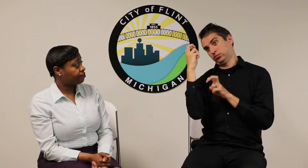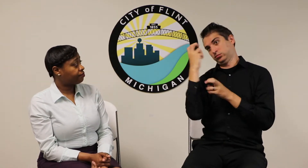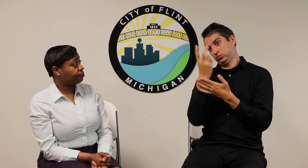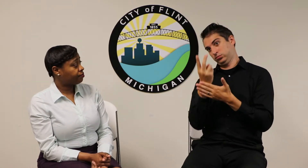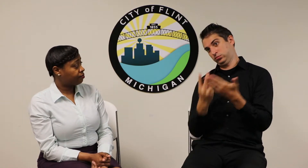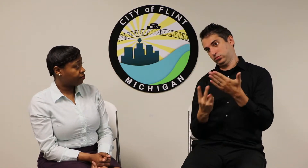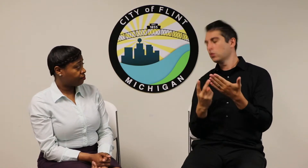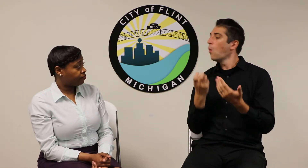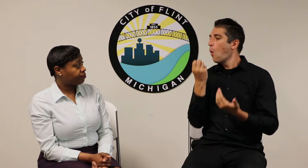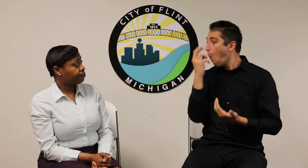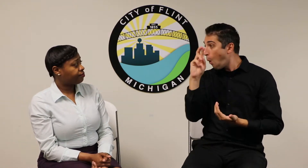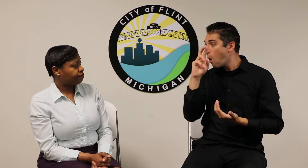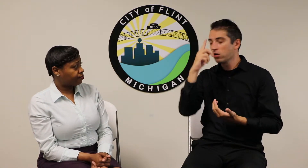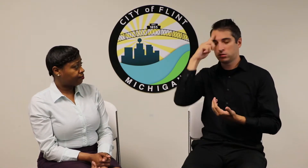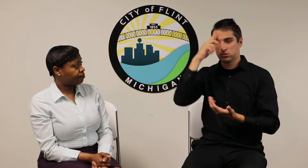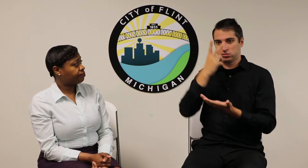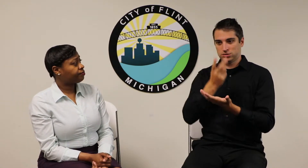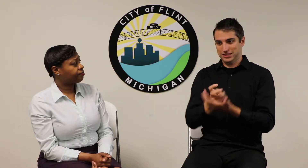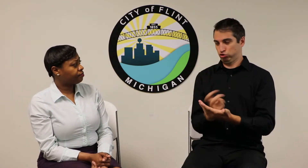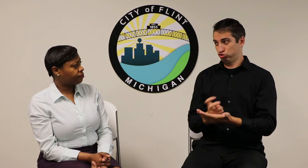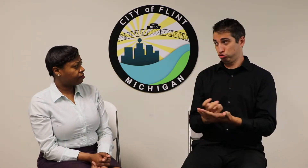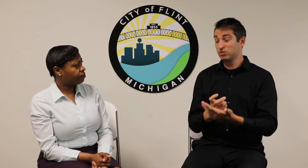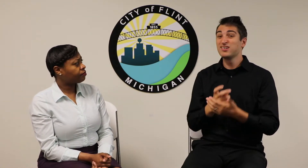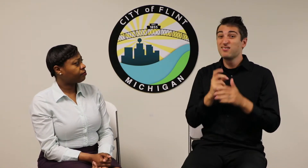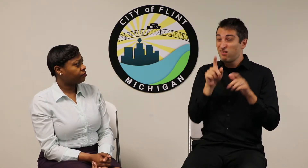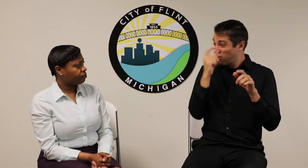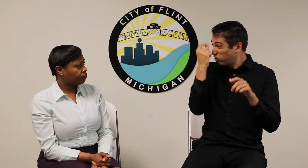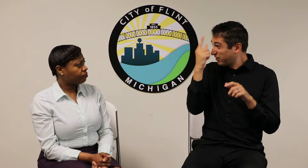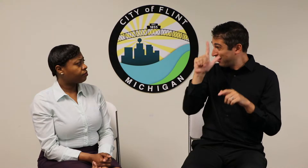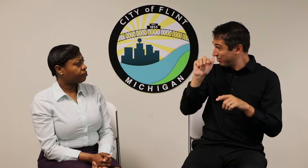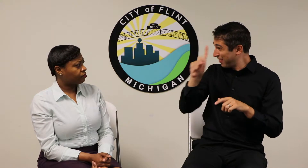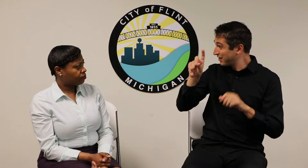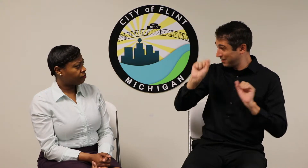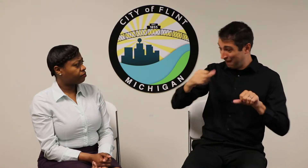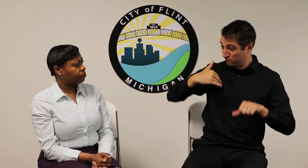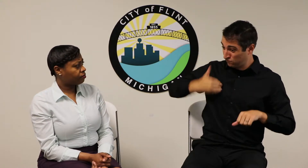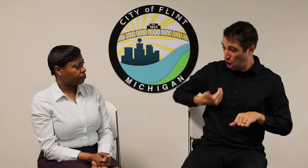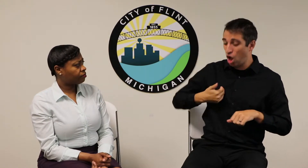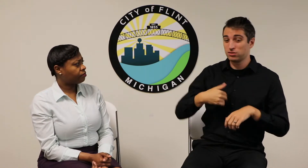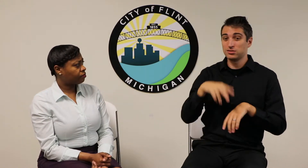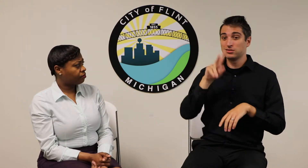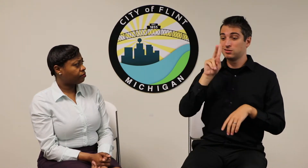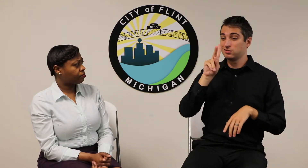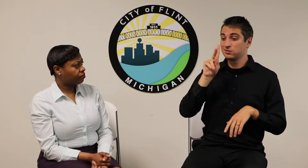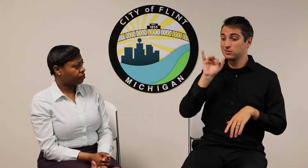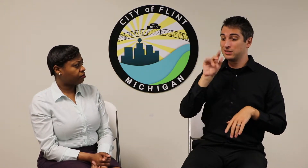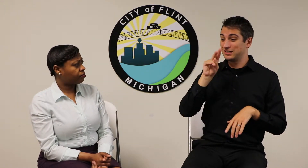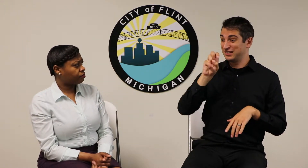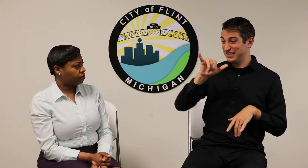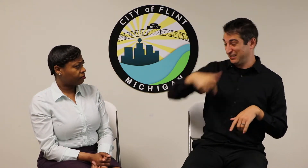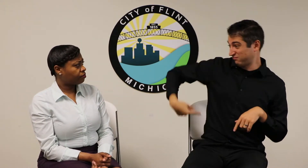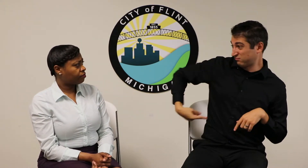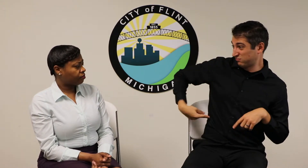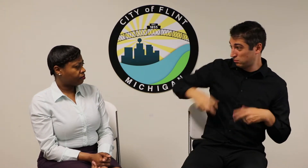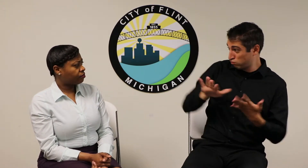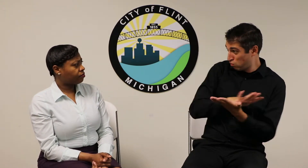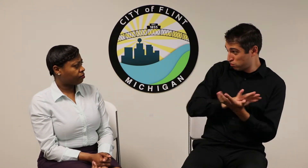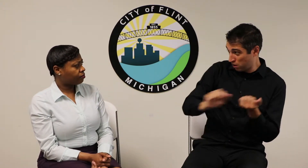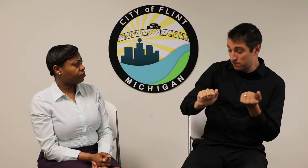problems and gout. So does that mean that lifelong exposure to lead and its